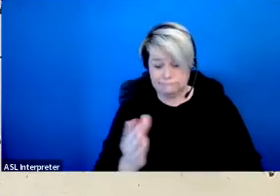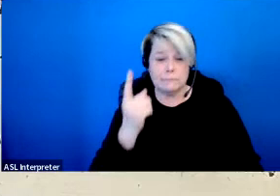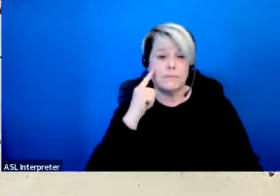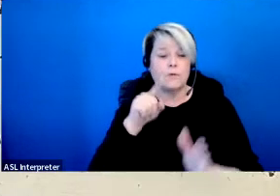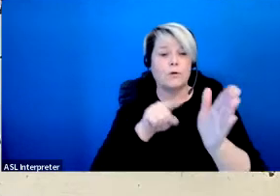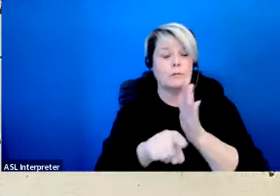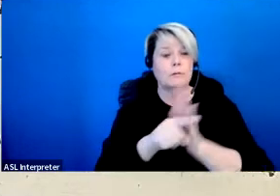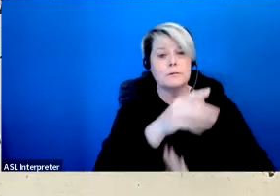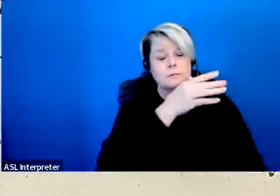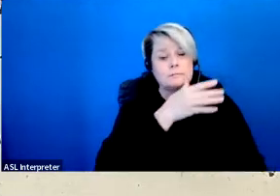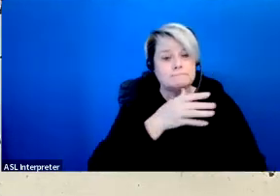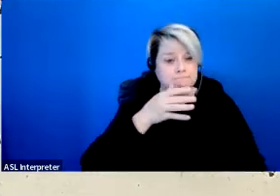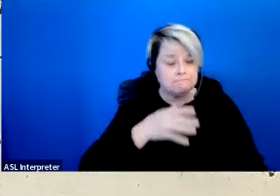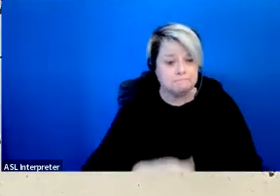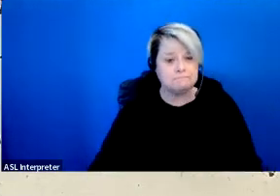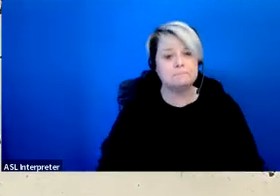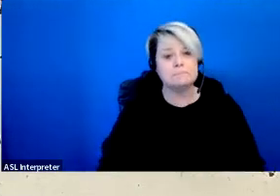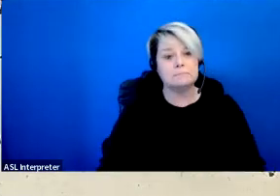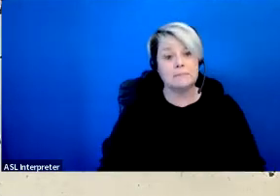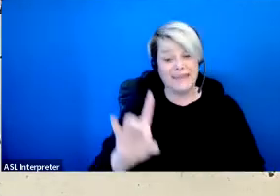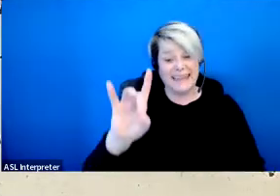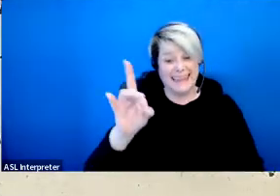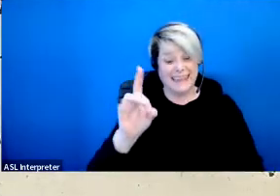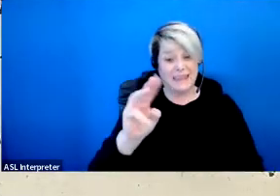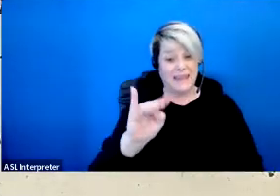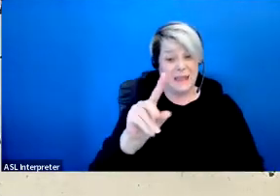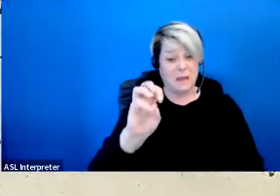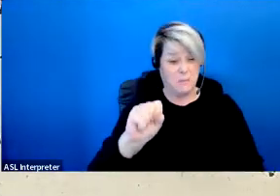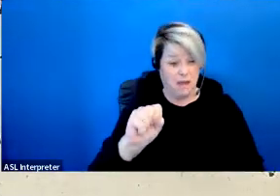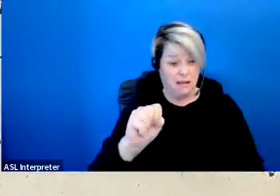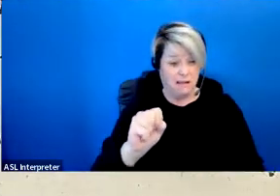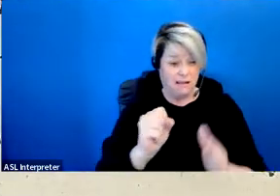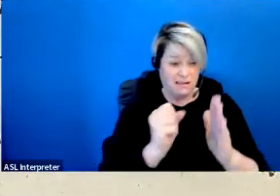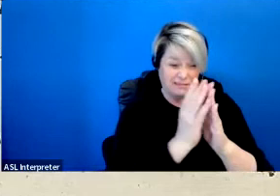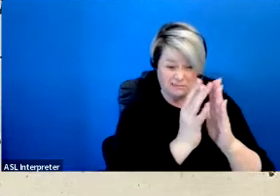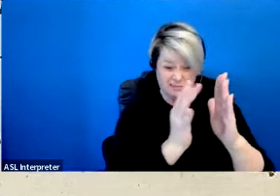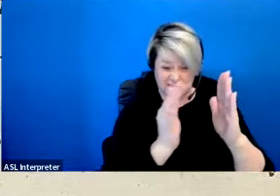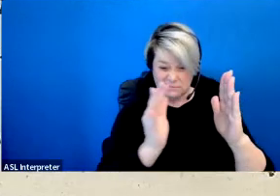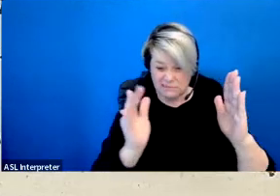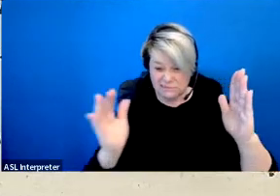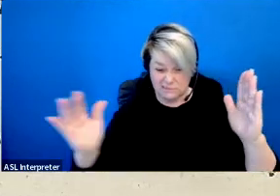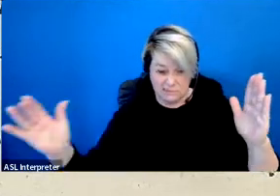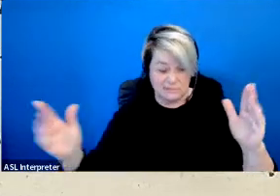one of the world's largest collections devoted to agricultural research. It has approximately eight